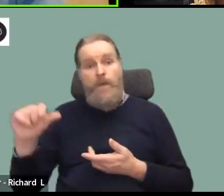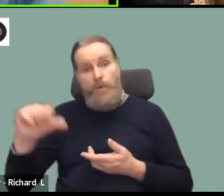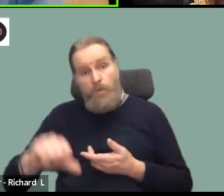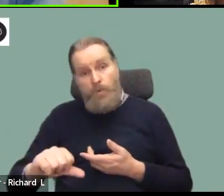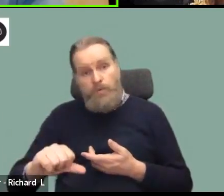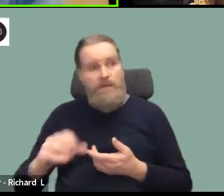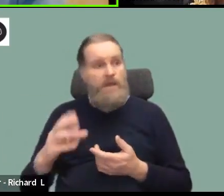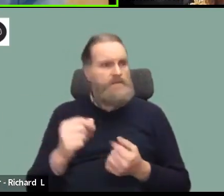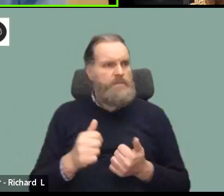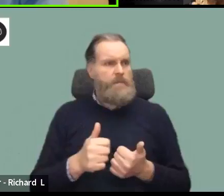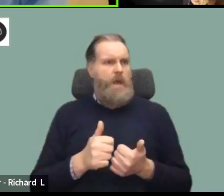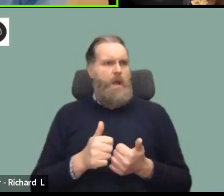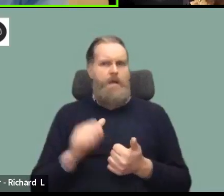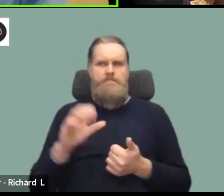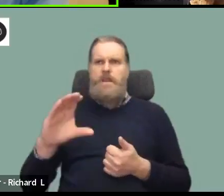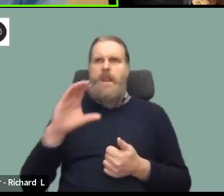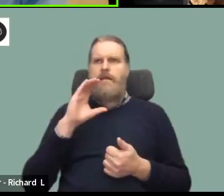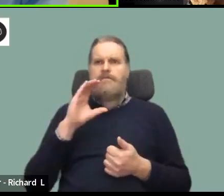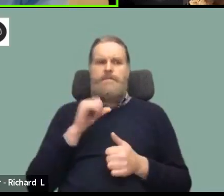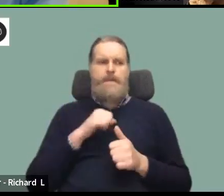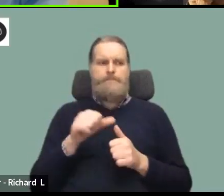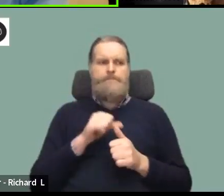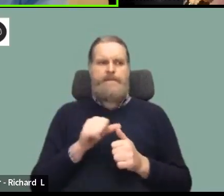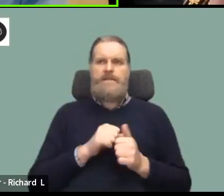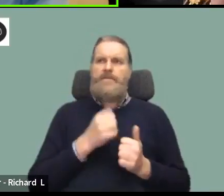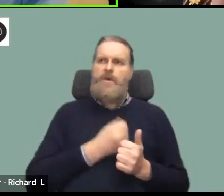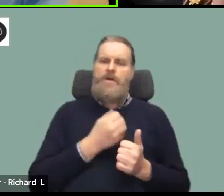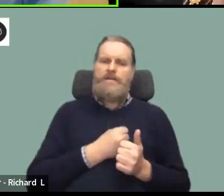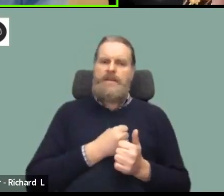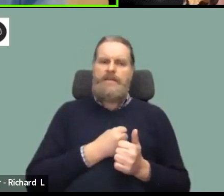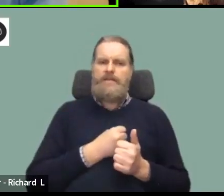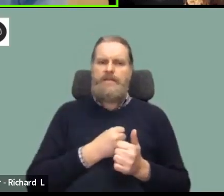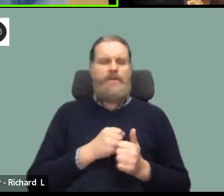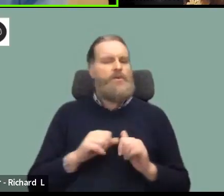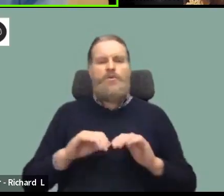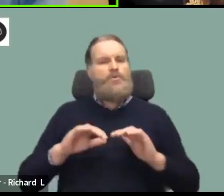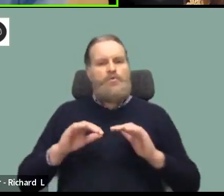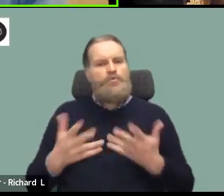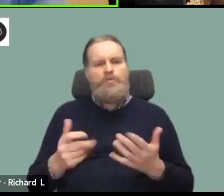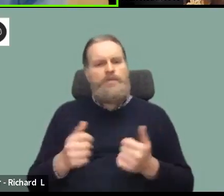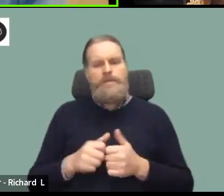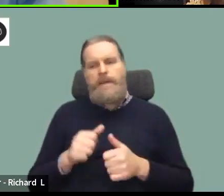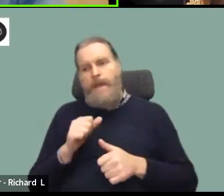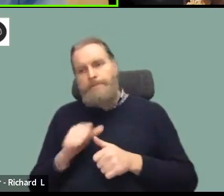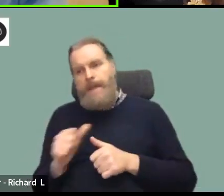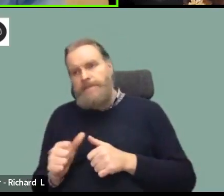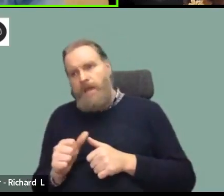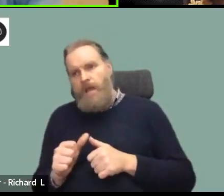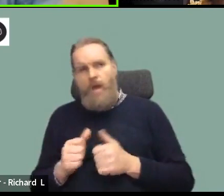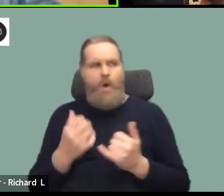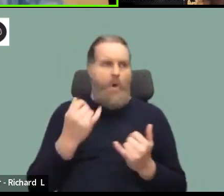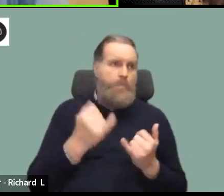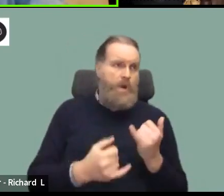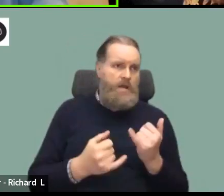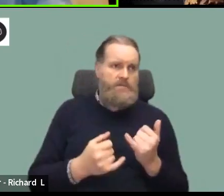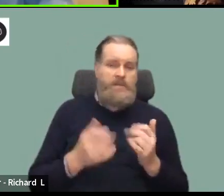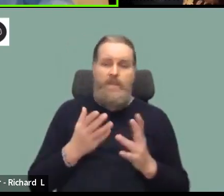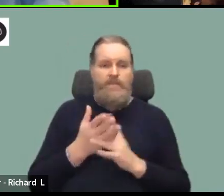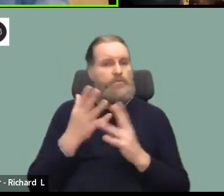p sum, you'll have some p sum, you'll have some people who are still lose out other people who may do better than normal people who may do better than normal. And so the principle here is Pete And so the principle here is People shouldn't be better off or worse off if they're